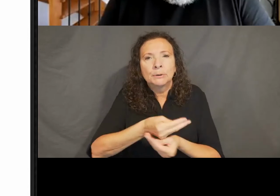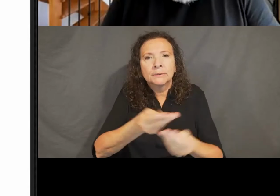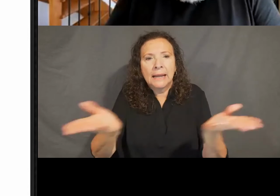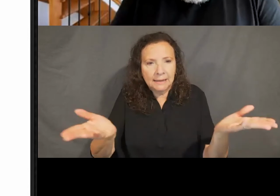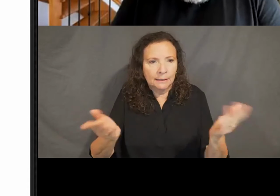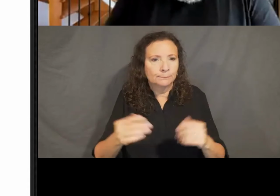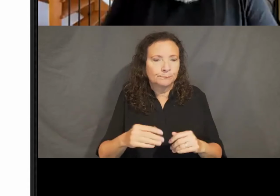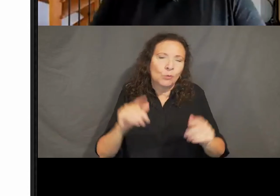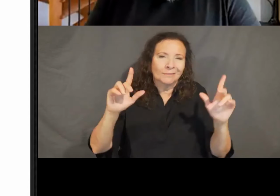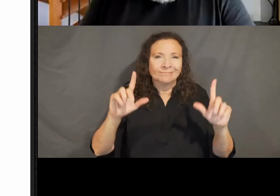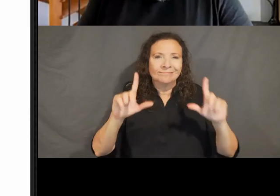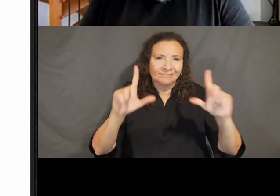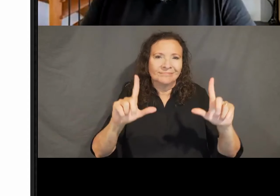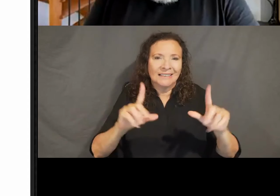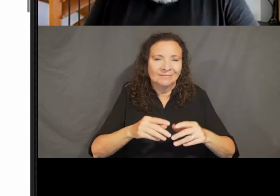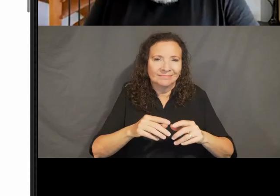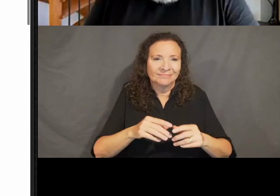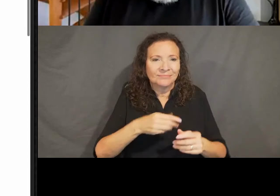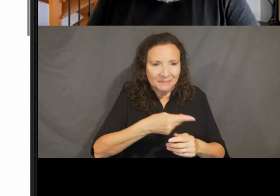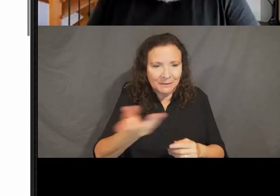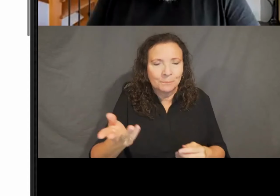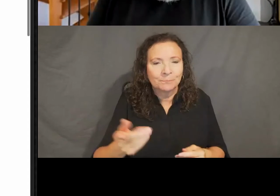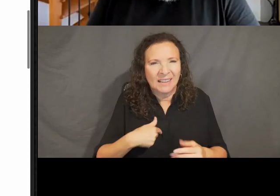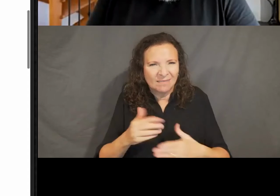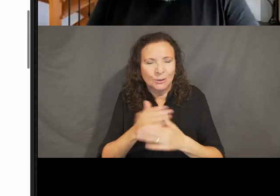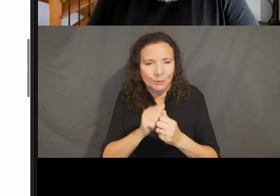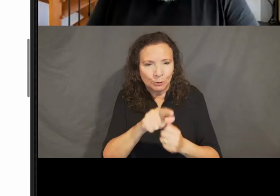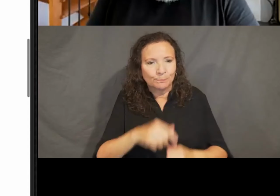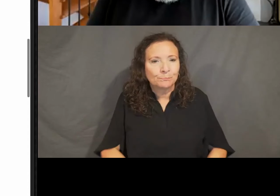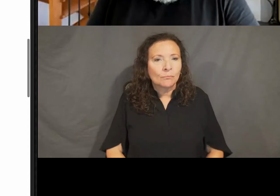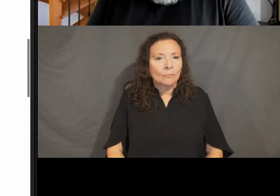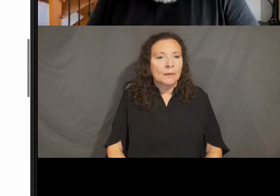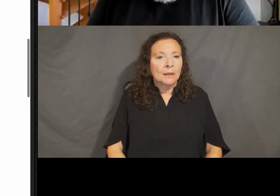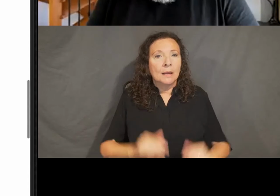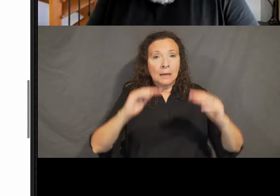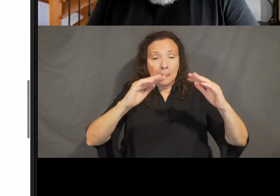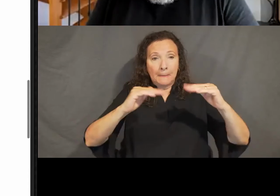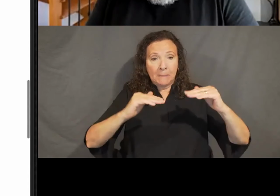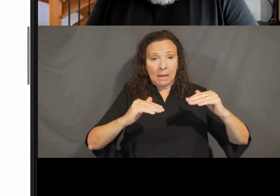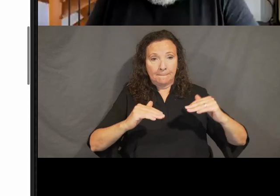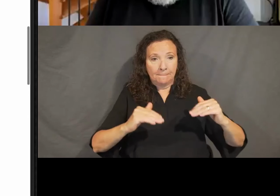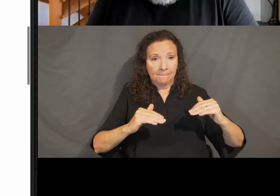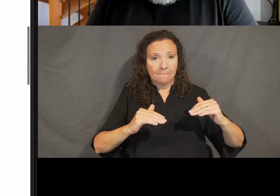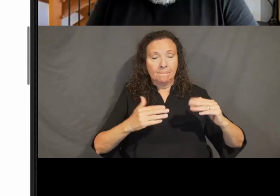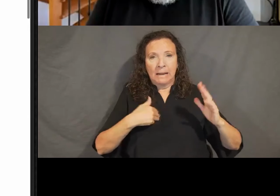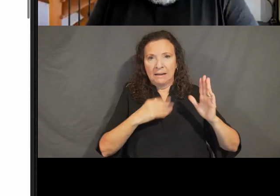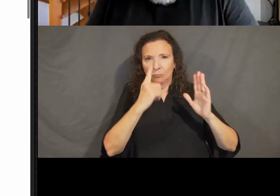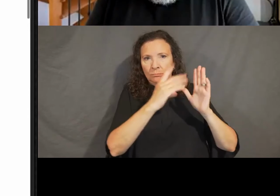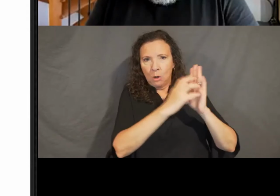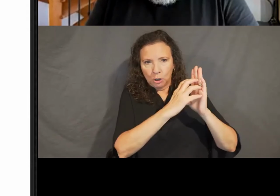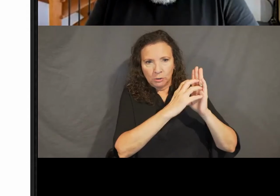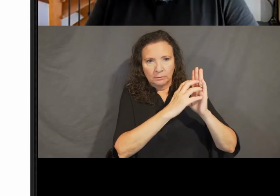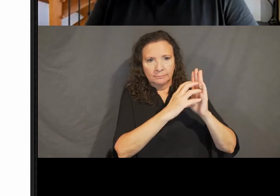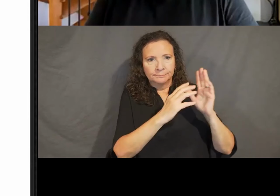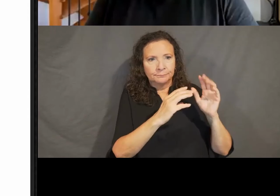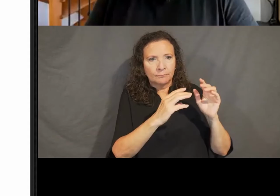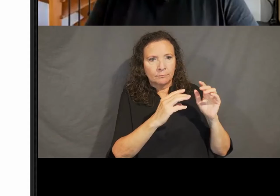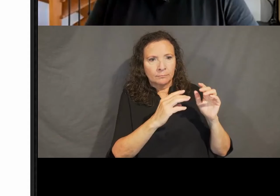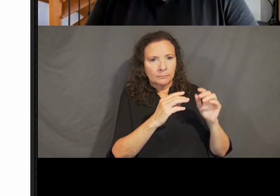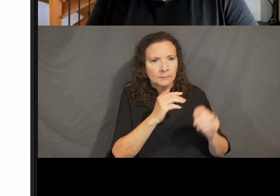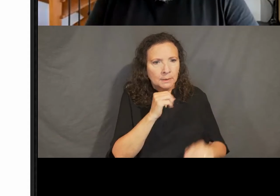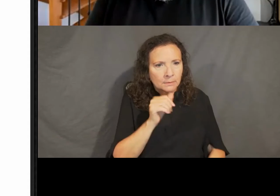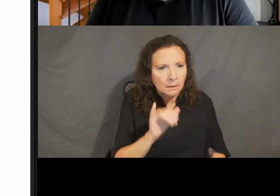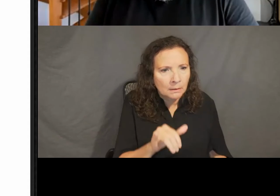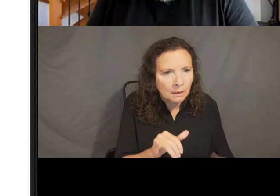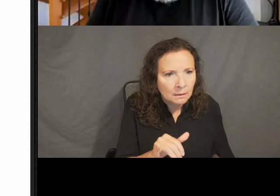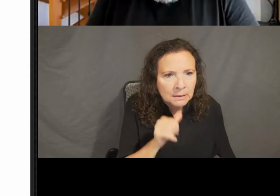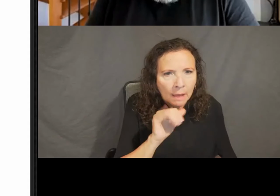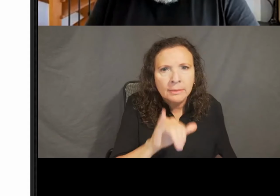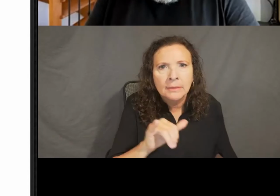Hold on a second, I will just go to this page here.